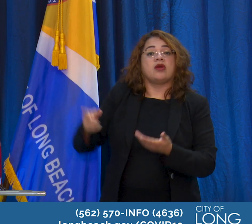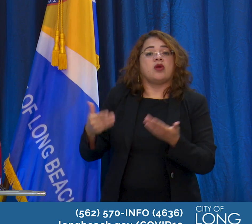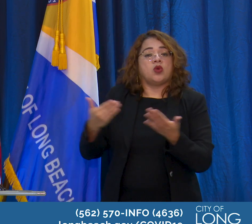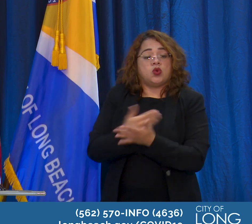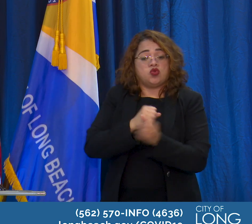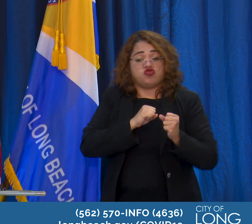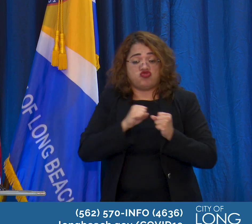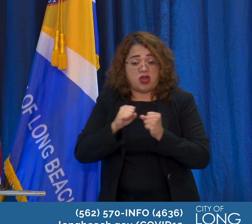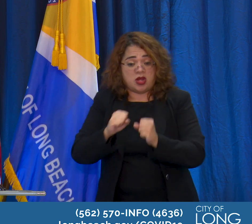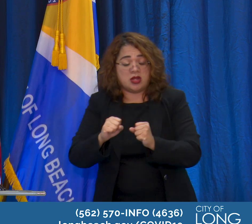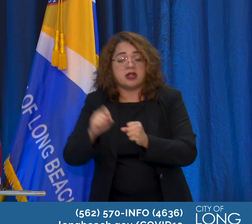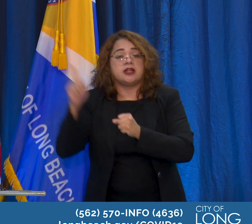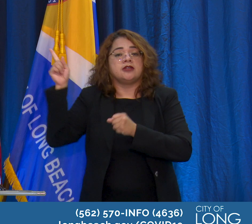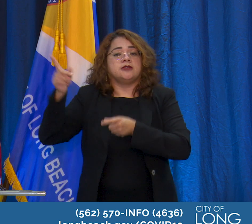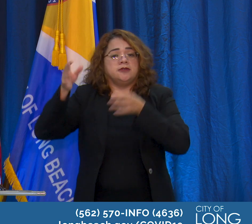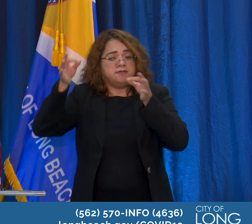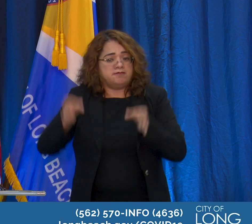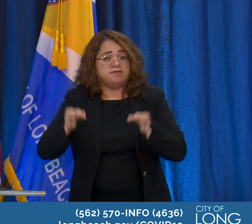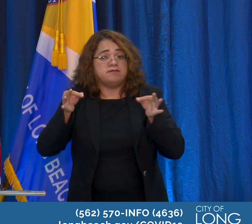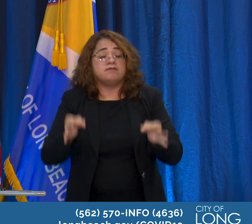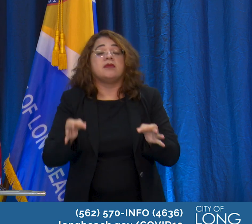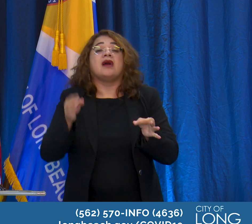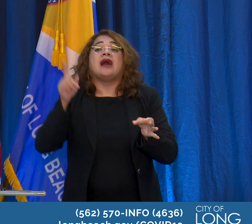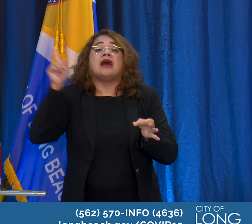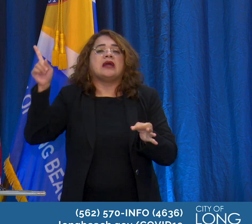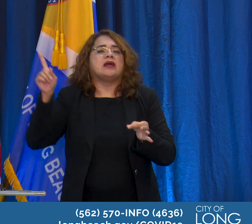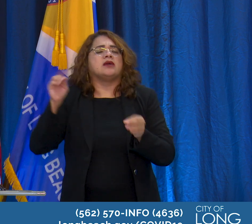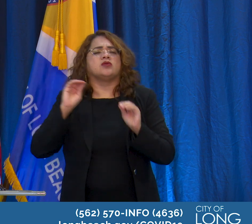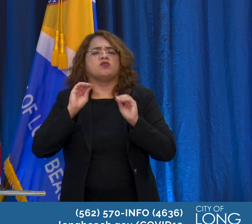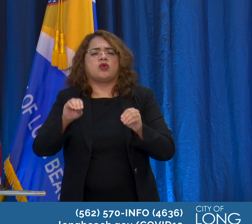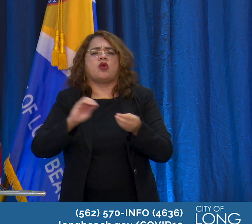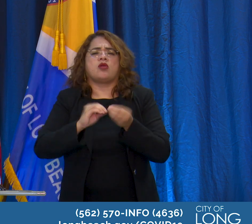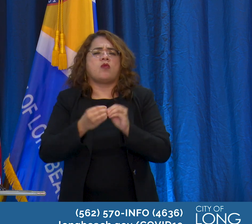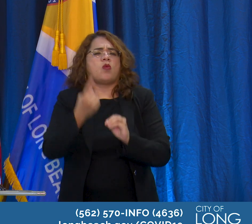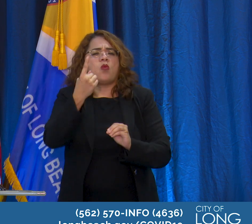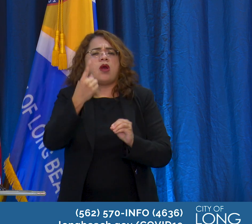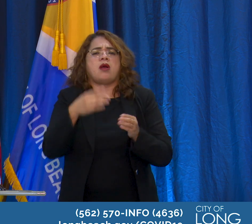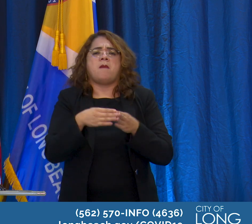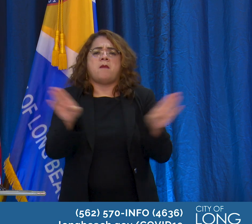These choices were made with public health as the highest priority.